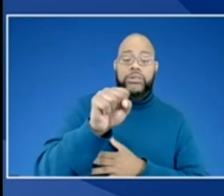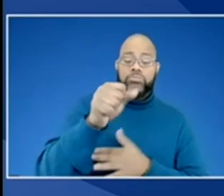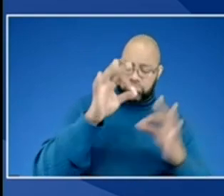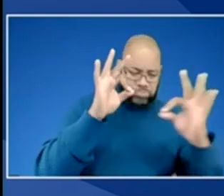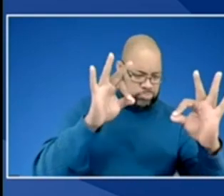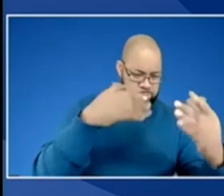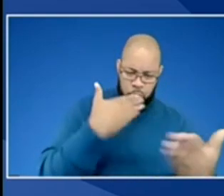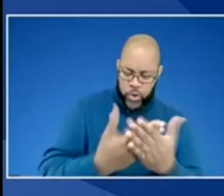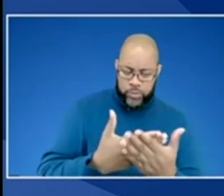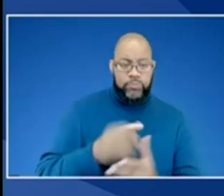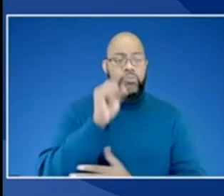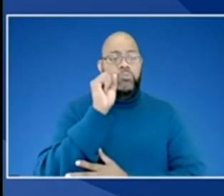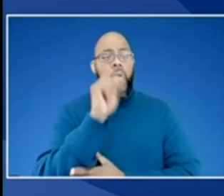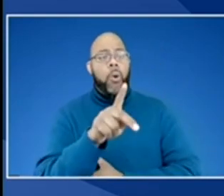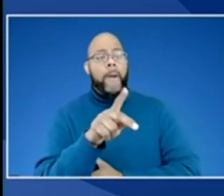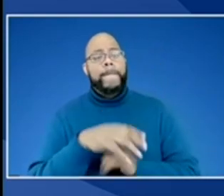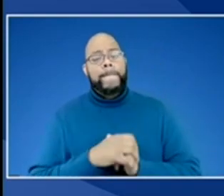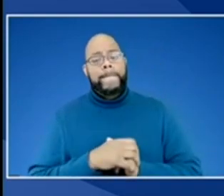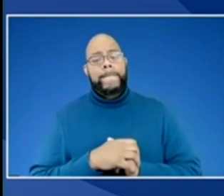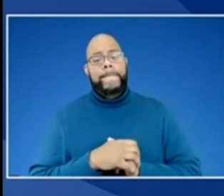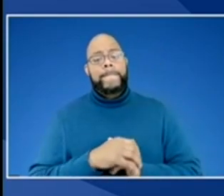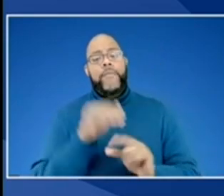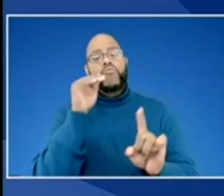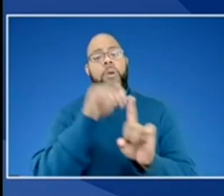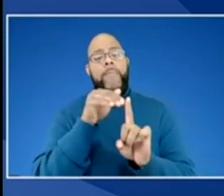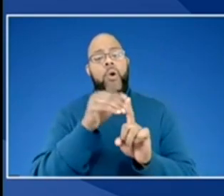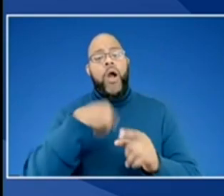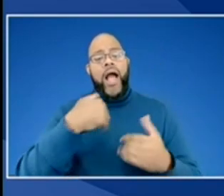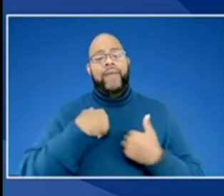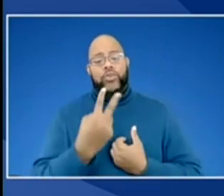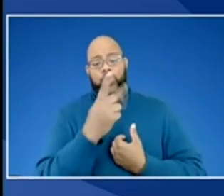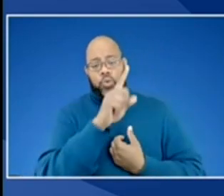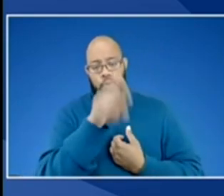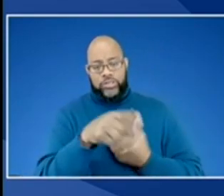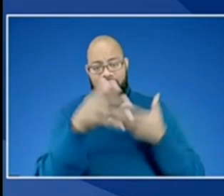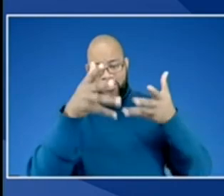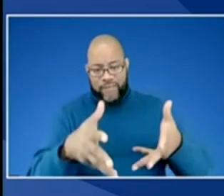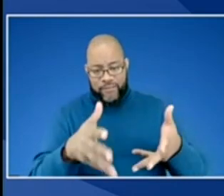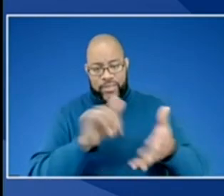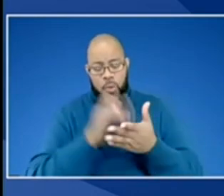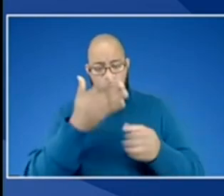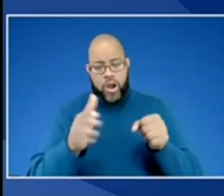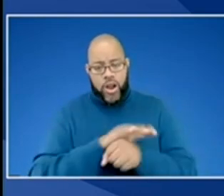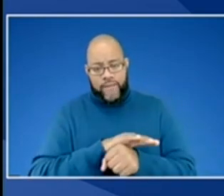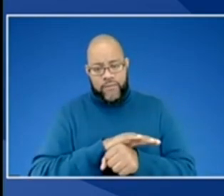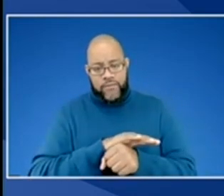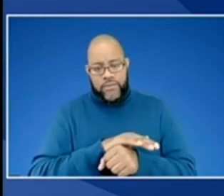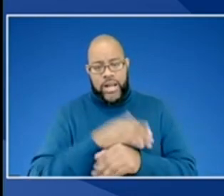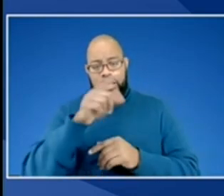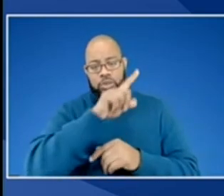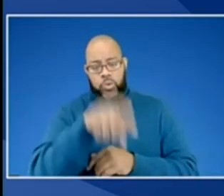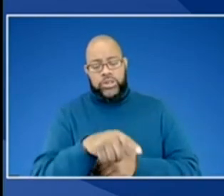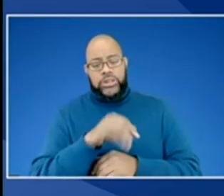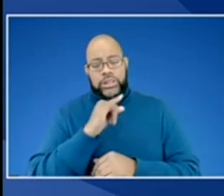Okay. Reminder, we've got two questions left that we're going to cover. The next question is which of the items